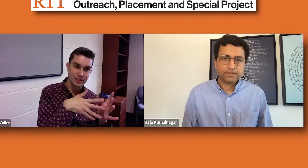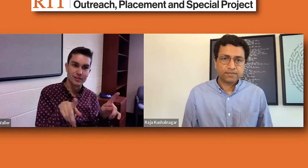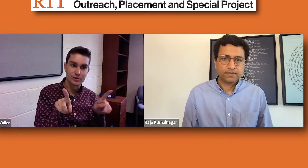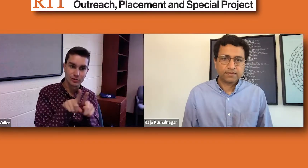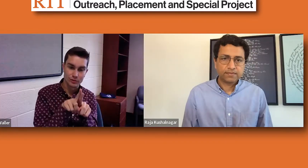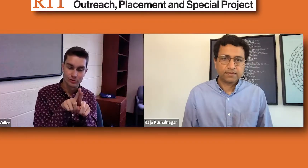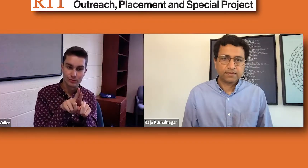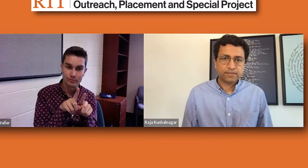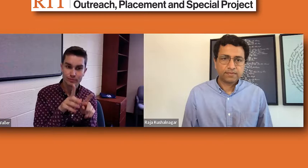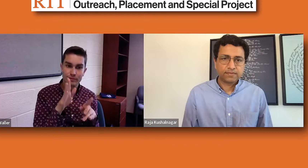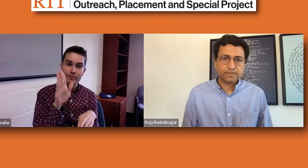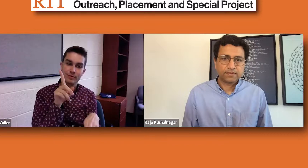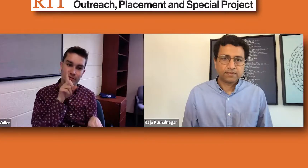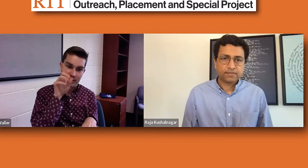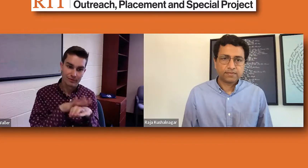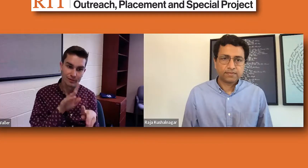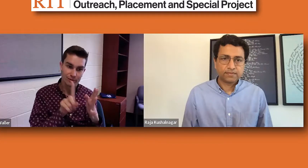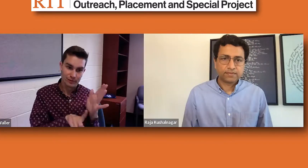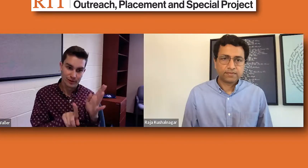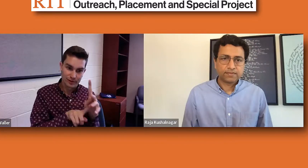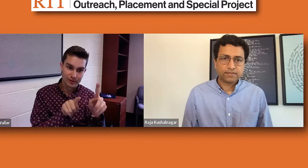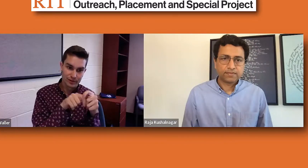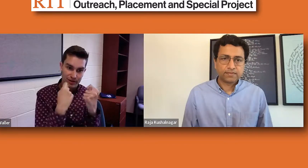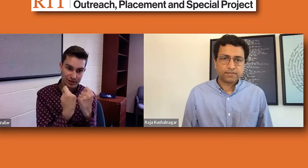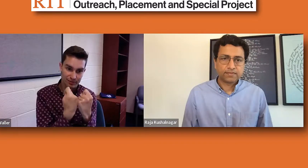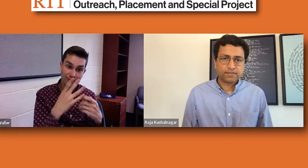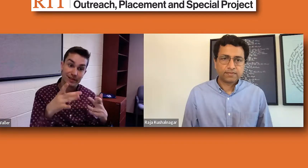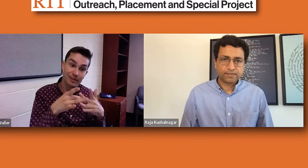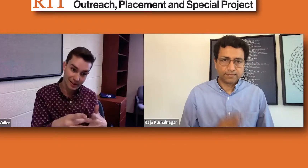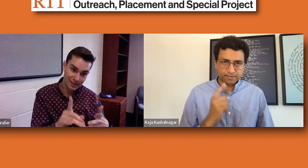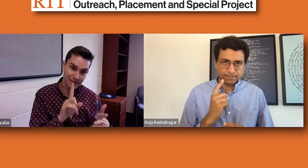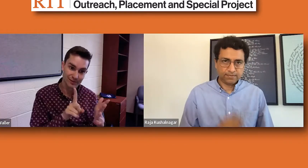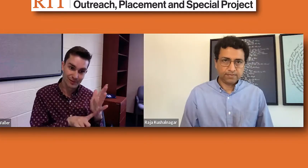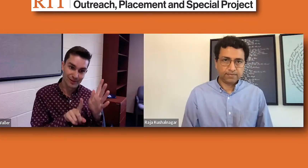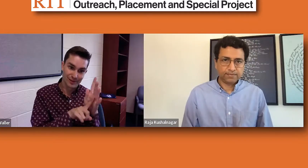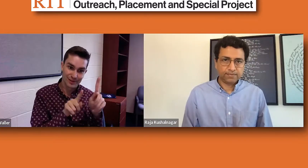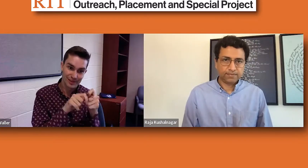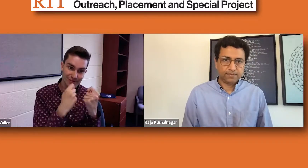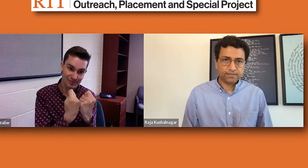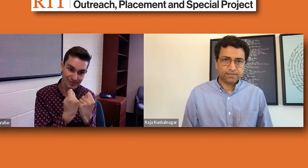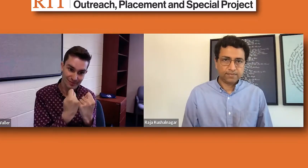So shifting to, you know, Deaf people truly participating in the research, having Deaf people